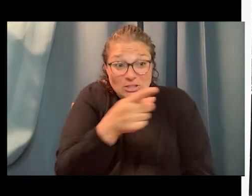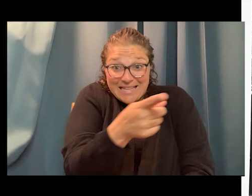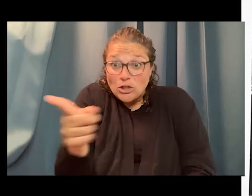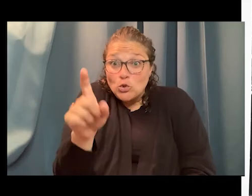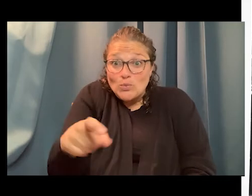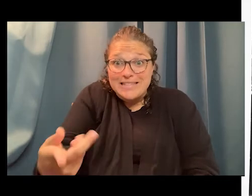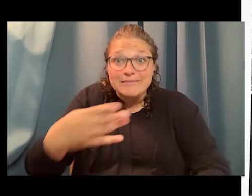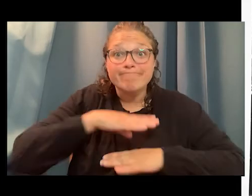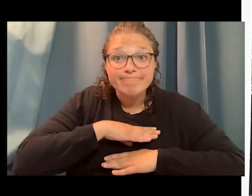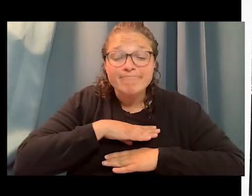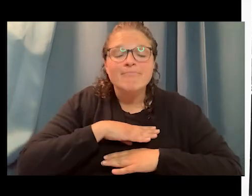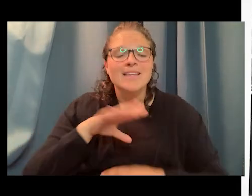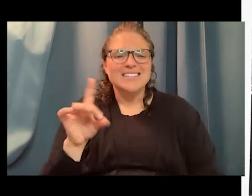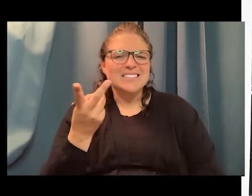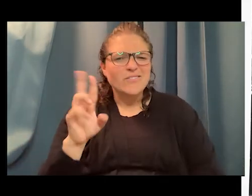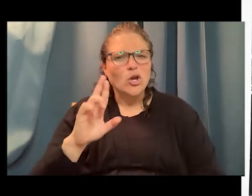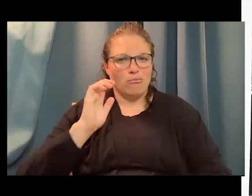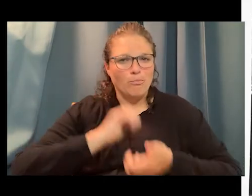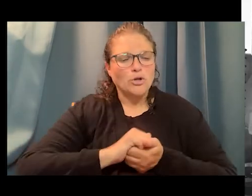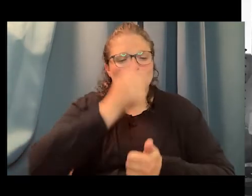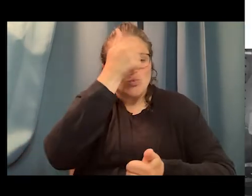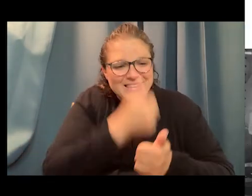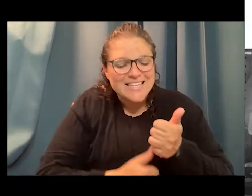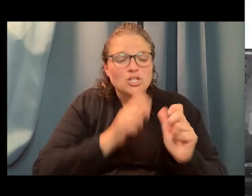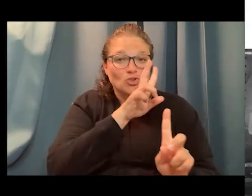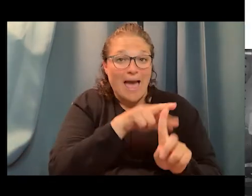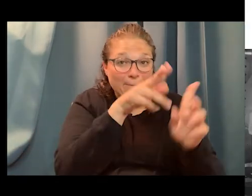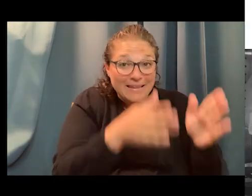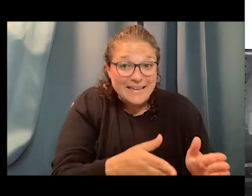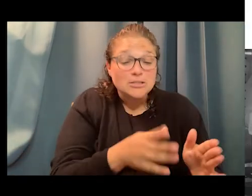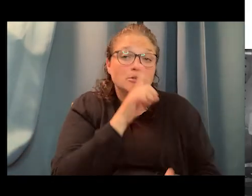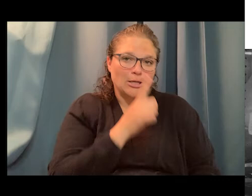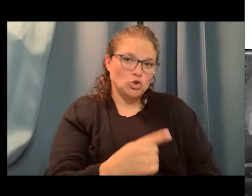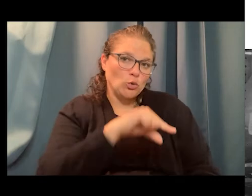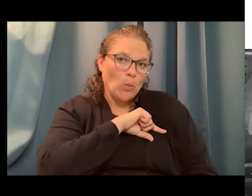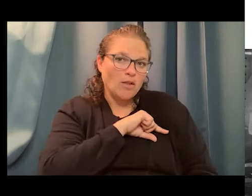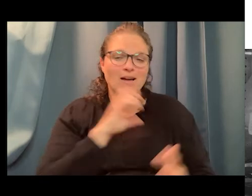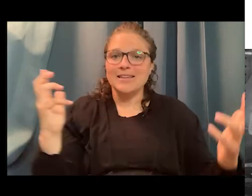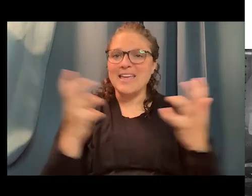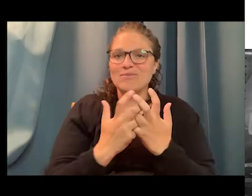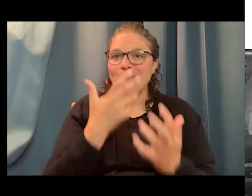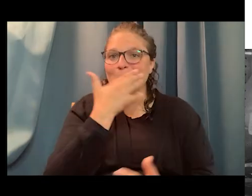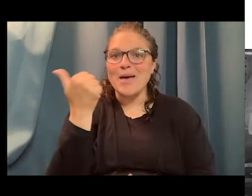DVR works closely with every job applicant to make sure they are qualified and will be a good match for your agency.